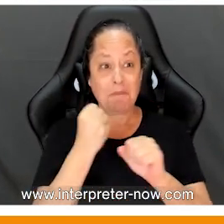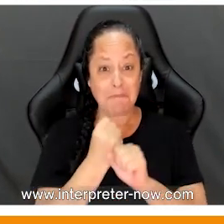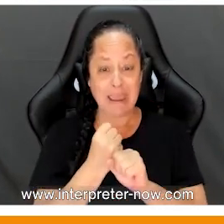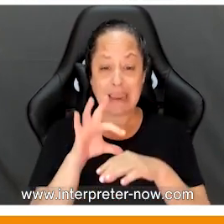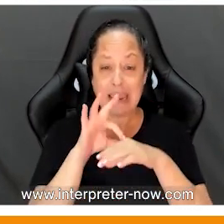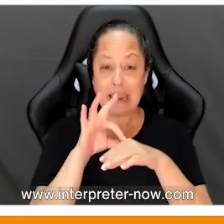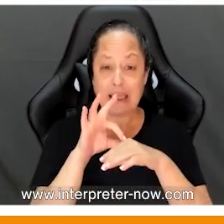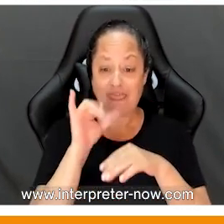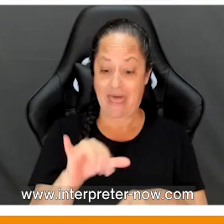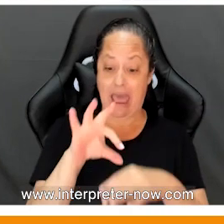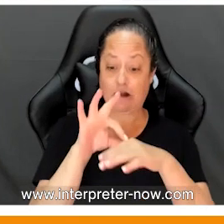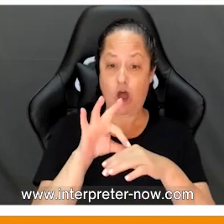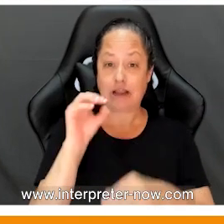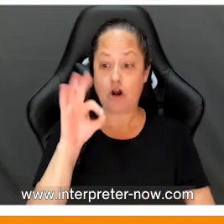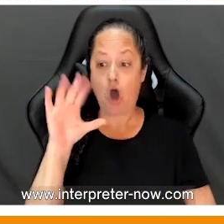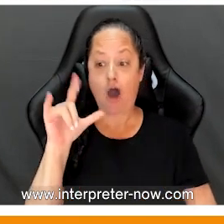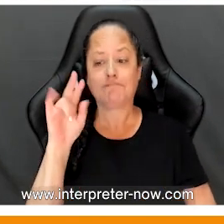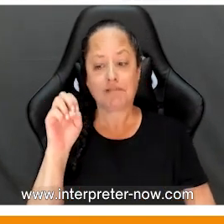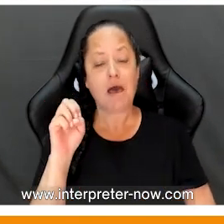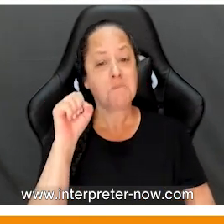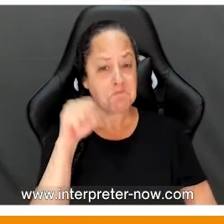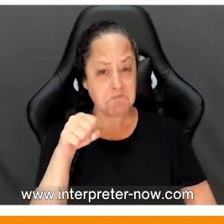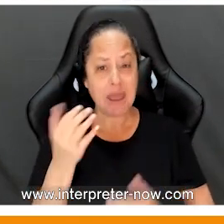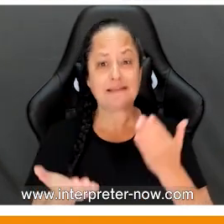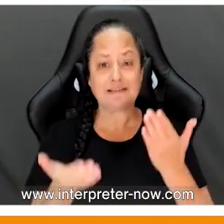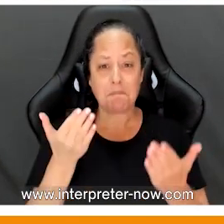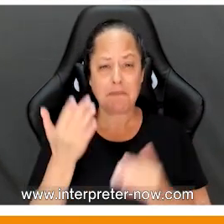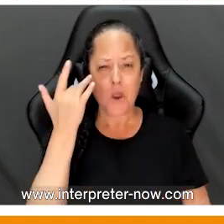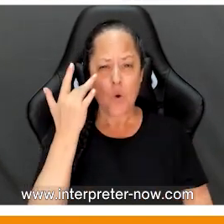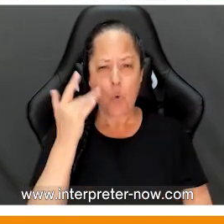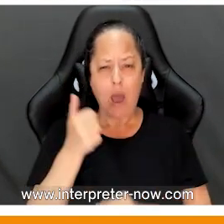or professor is making that type of content offline? Yeah, maybe.